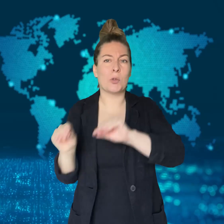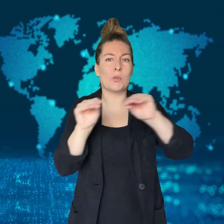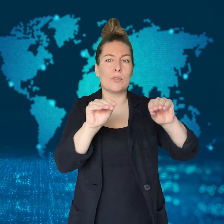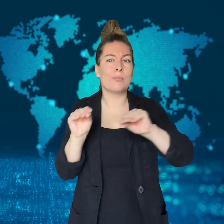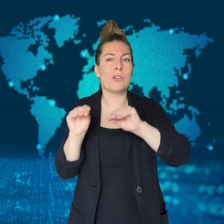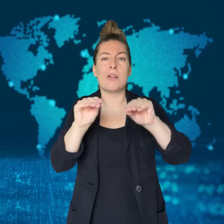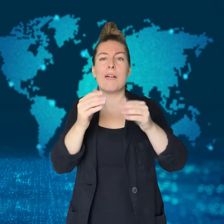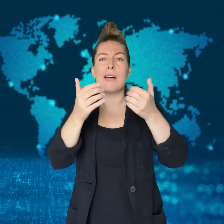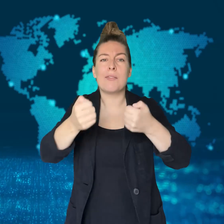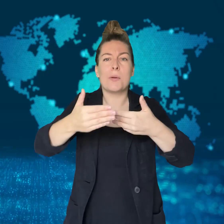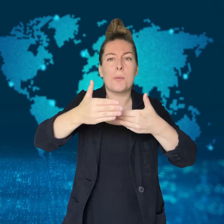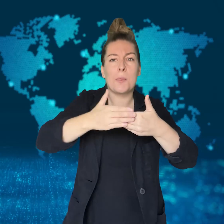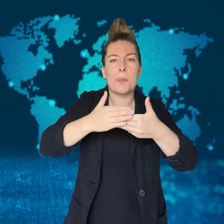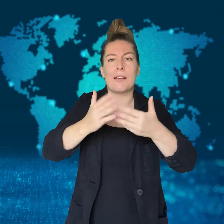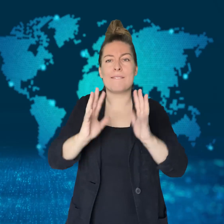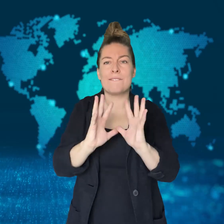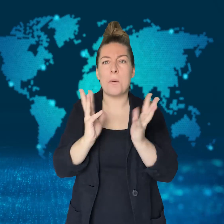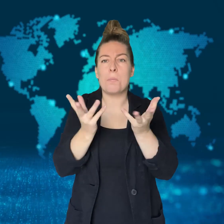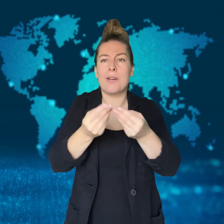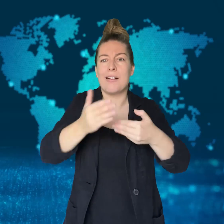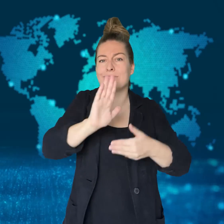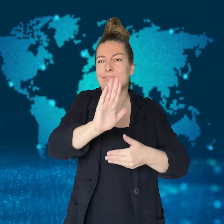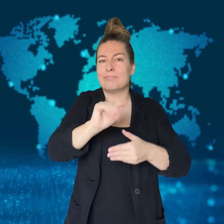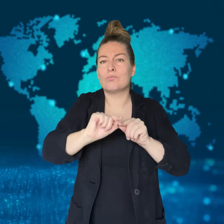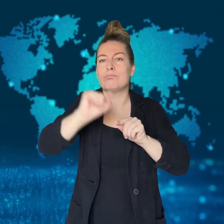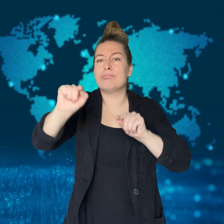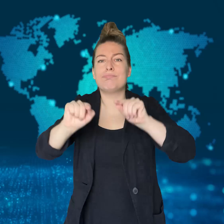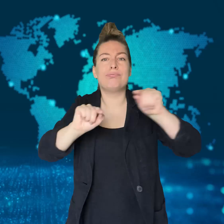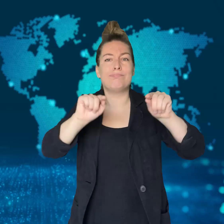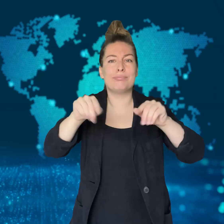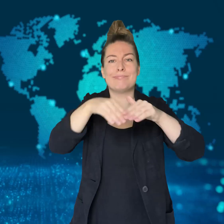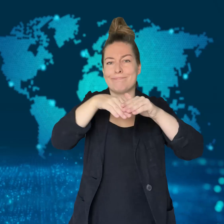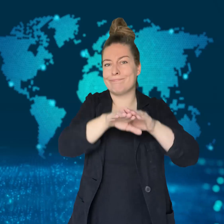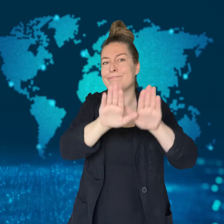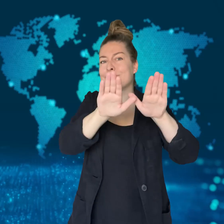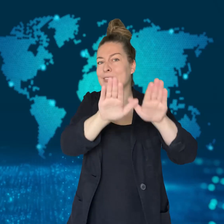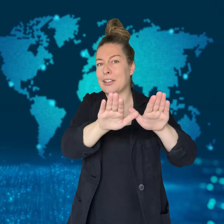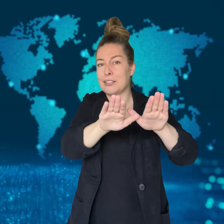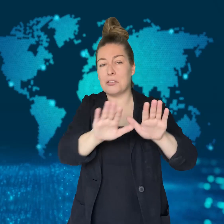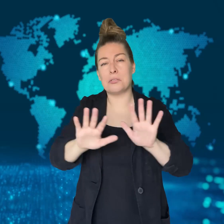Almost 90% of the 6,000 people who were forced from their homes are